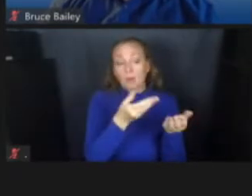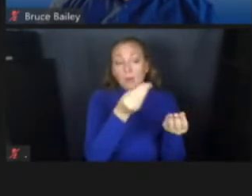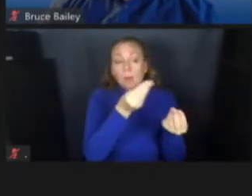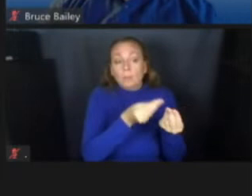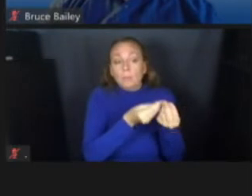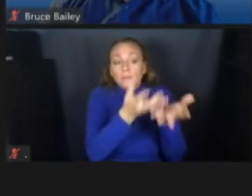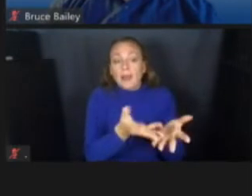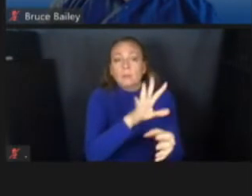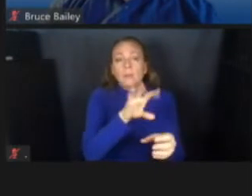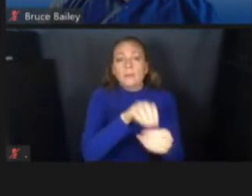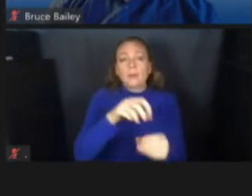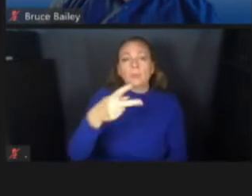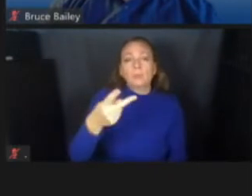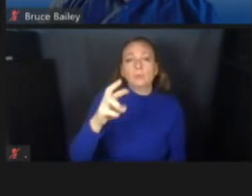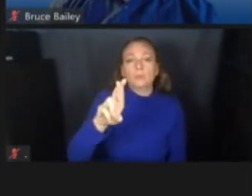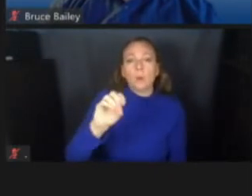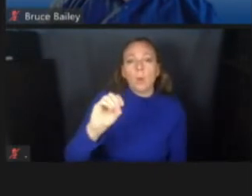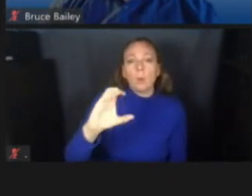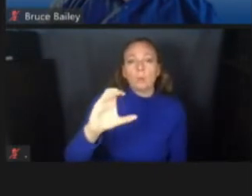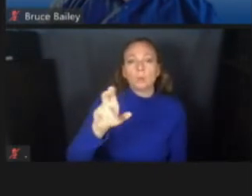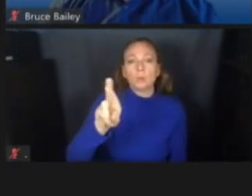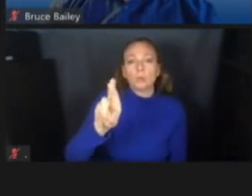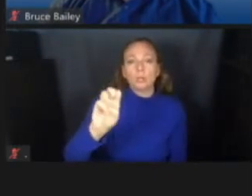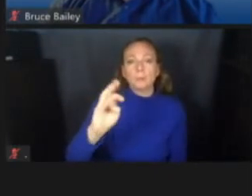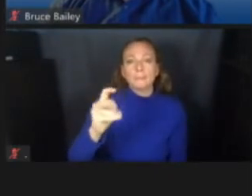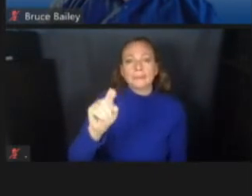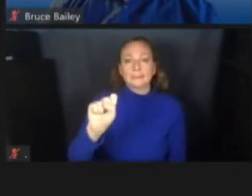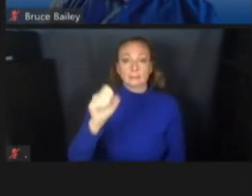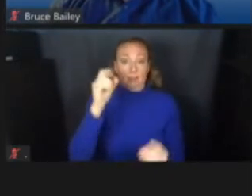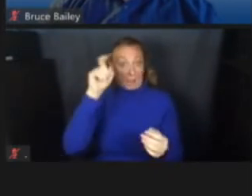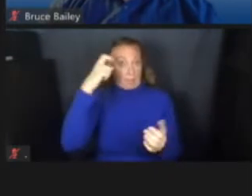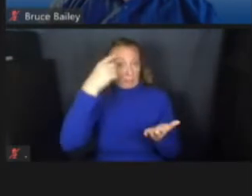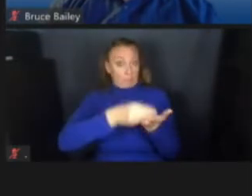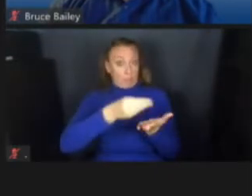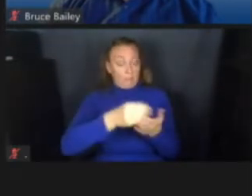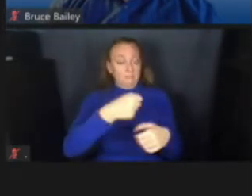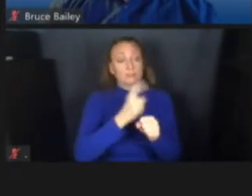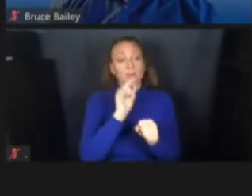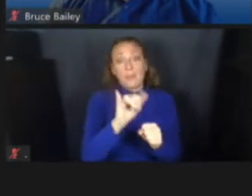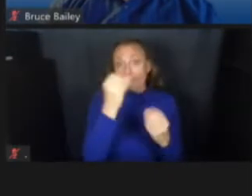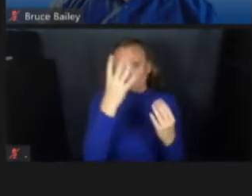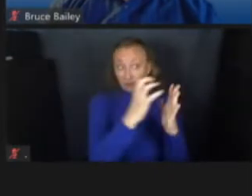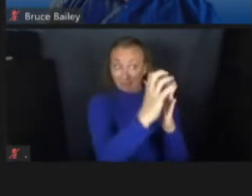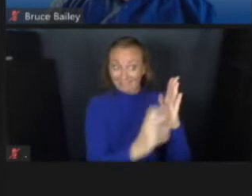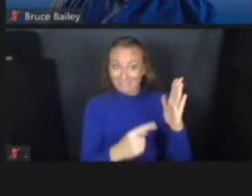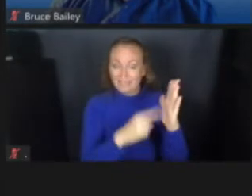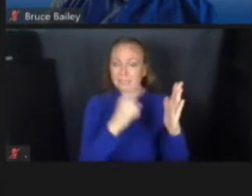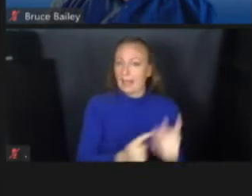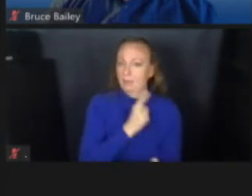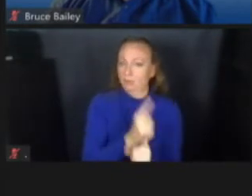that is government purchases, is accurate. So in Canada, they're talking about the implementation